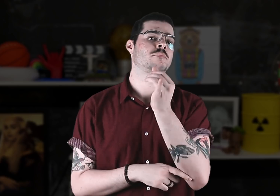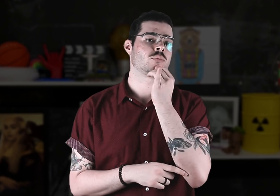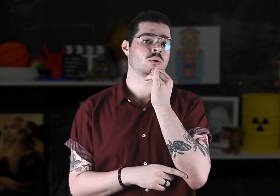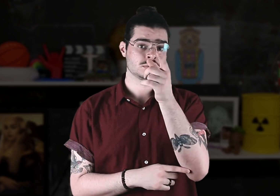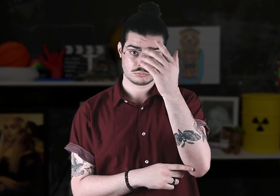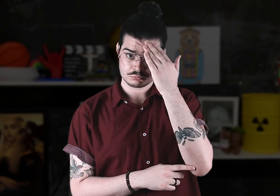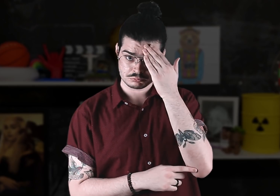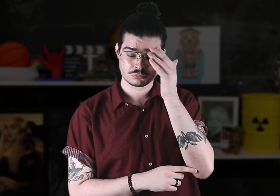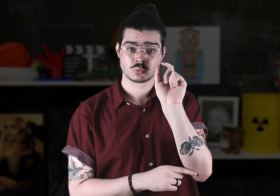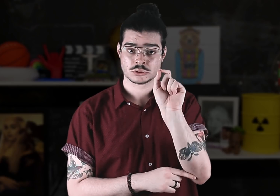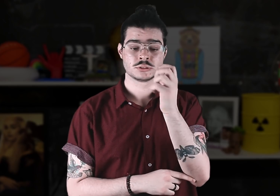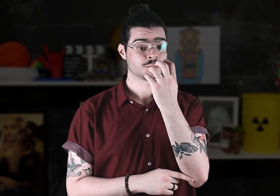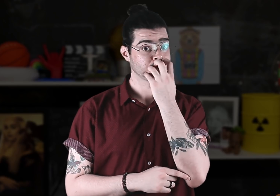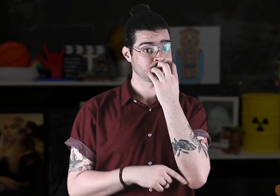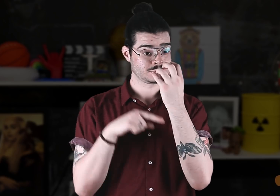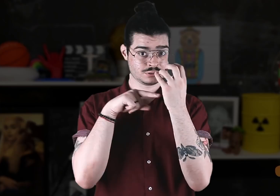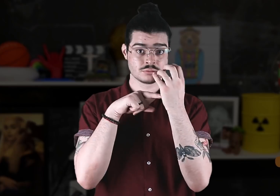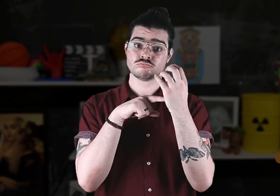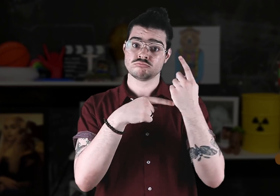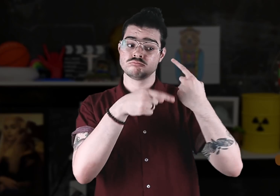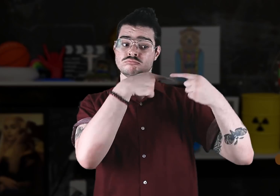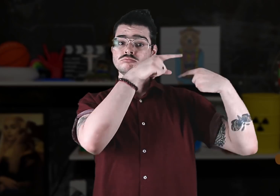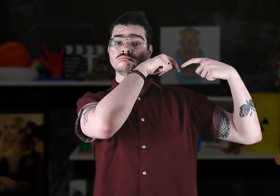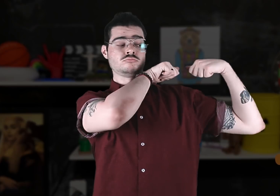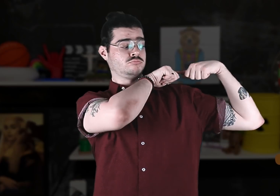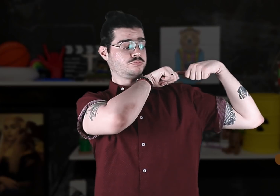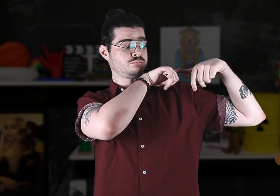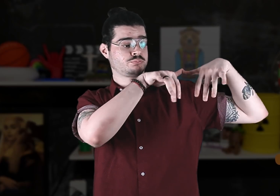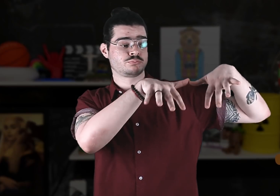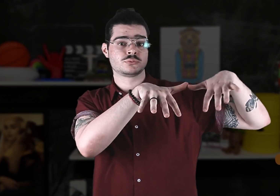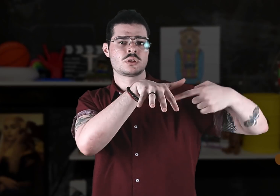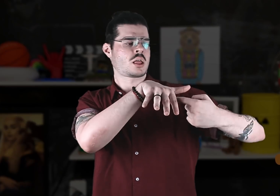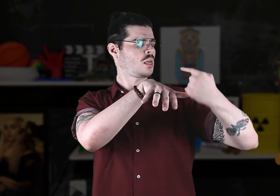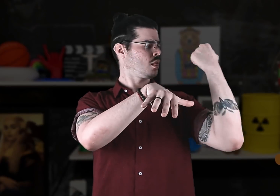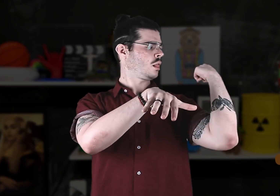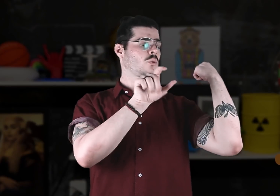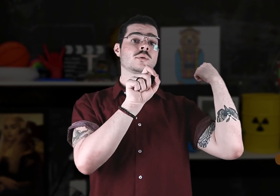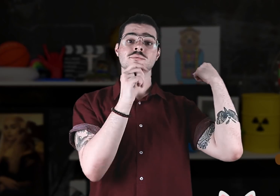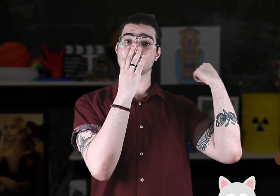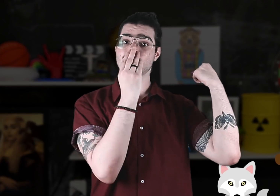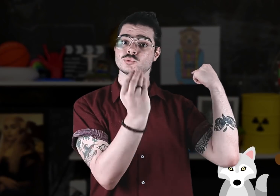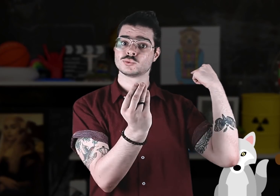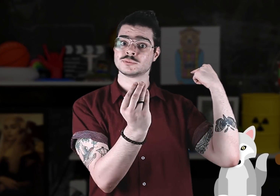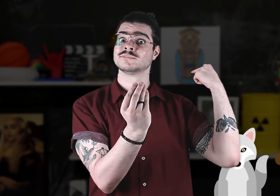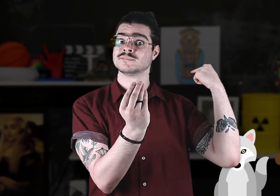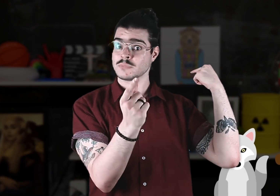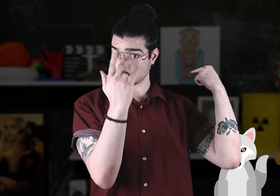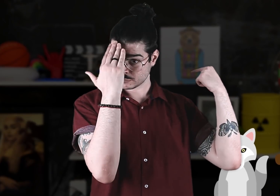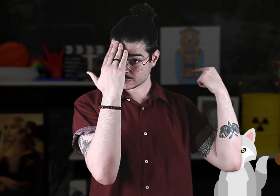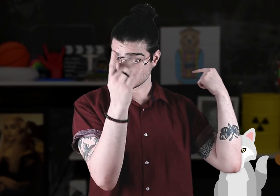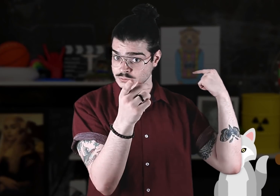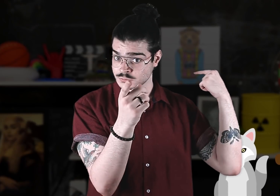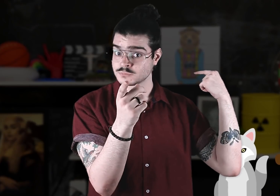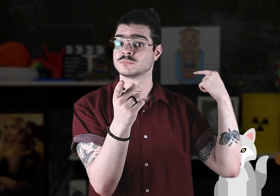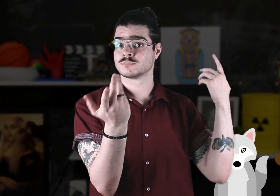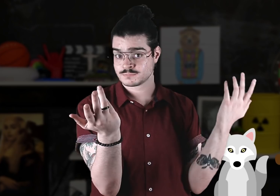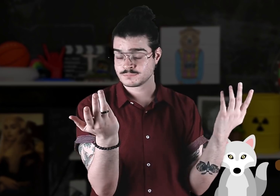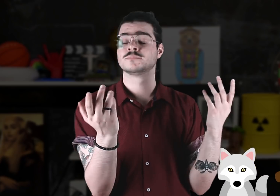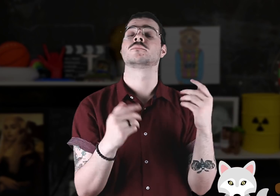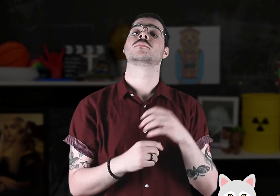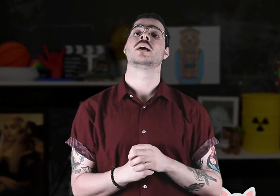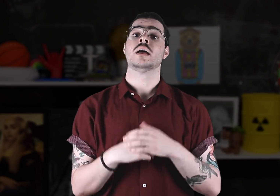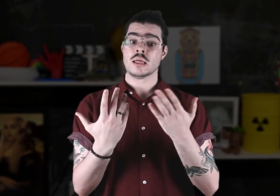As the dog is the wolf's ancestor. Did you know?